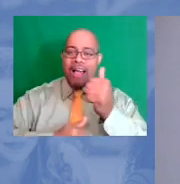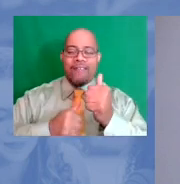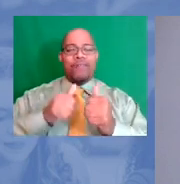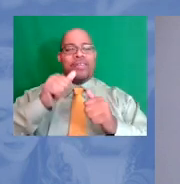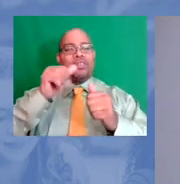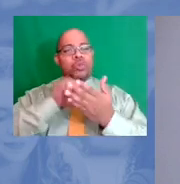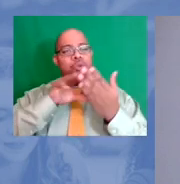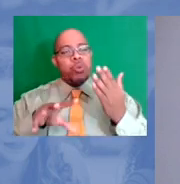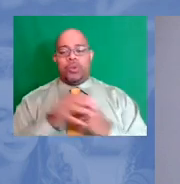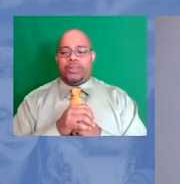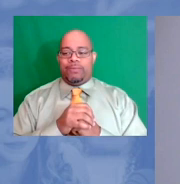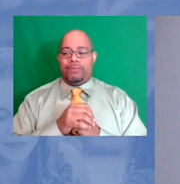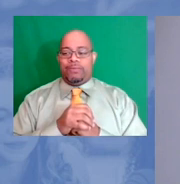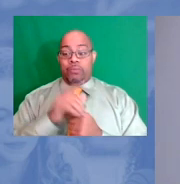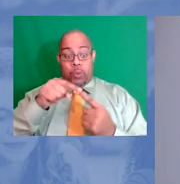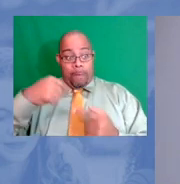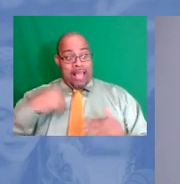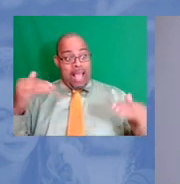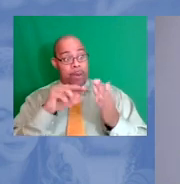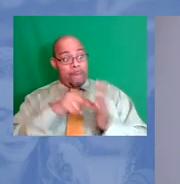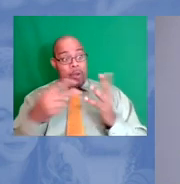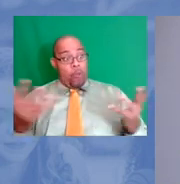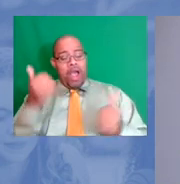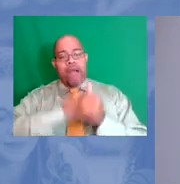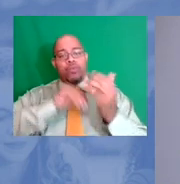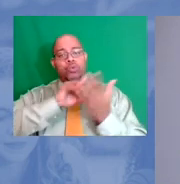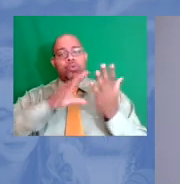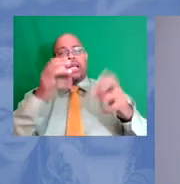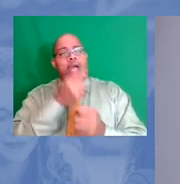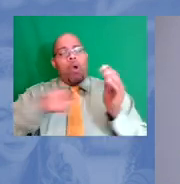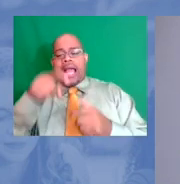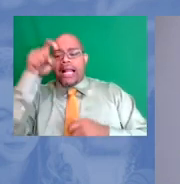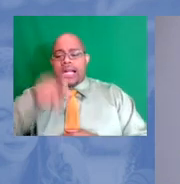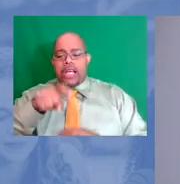TO ME, EQUITY MEANS EVERY STUDENT GETS WHAT THEY NEED TO SUCCEED IN THE CLASSROOM AND